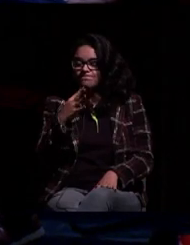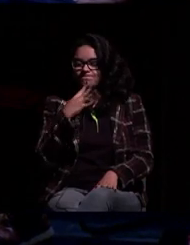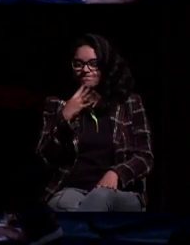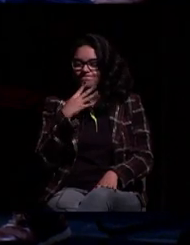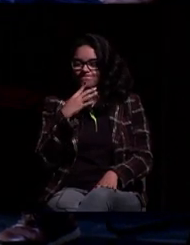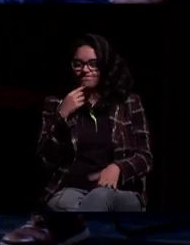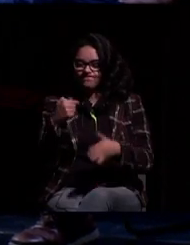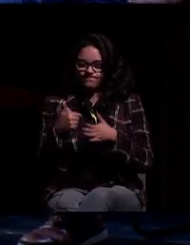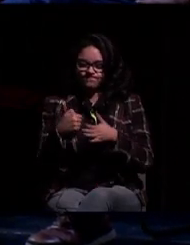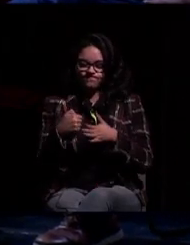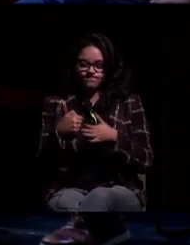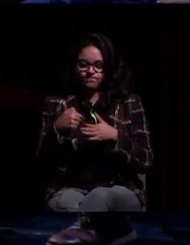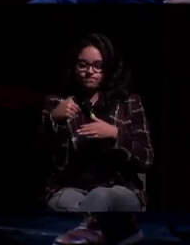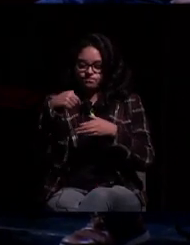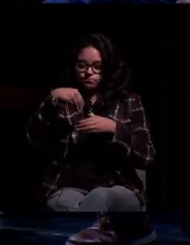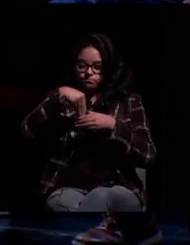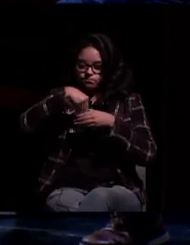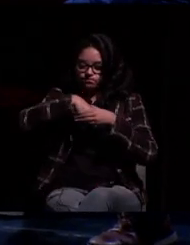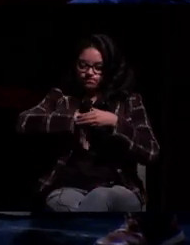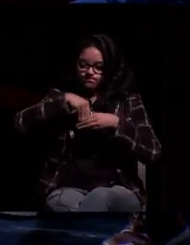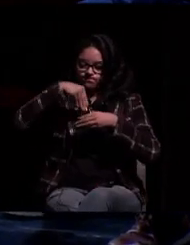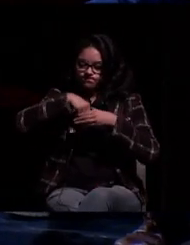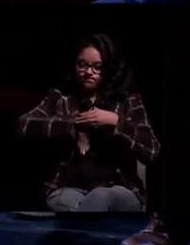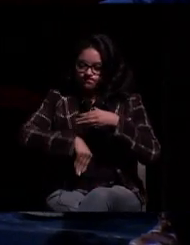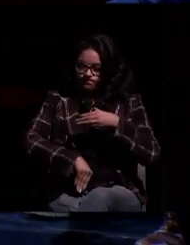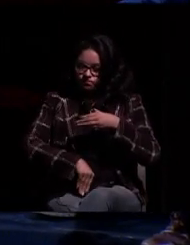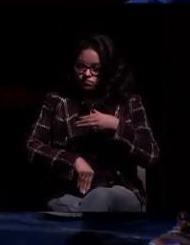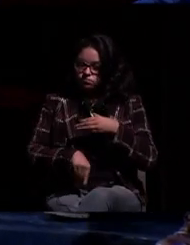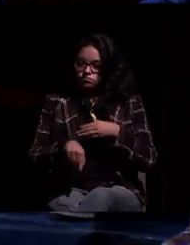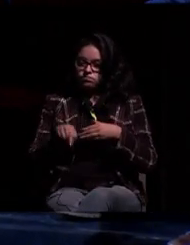This is one of the most important aspects